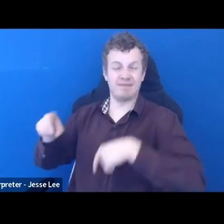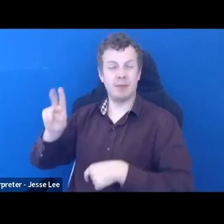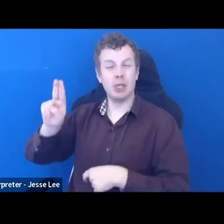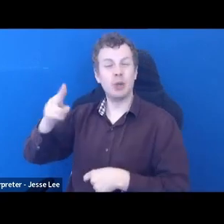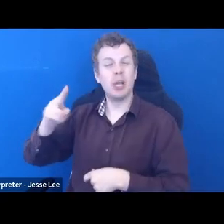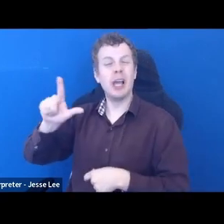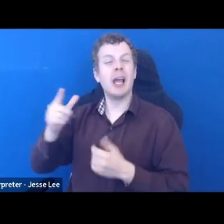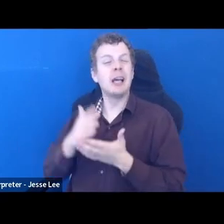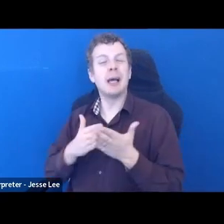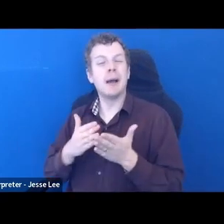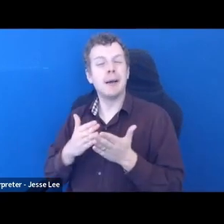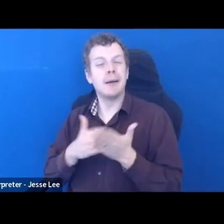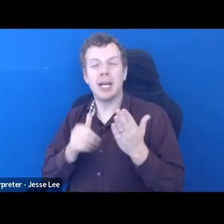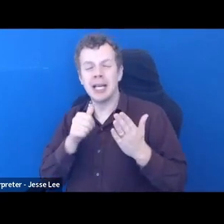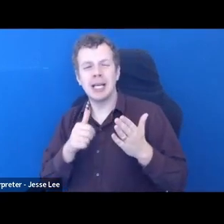and then consistent use of that device.